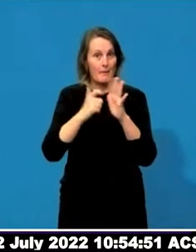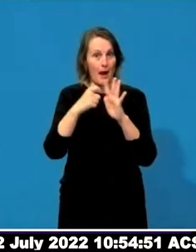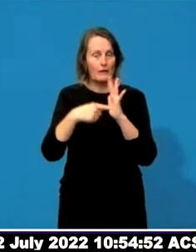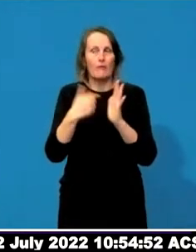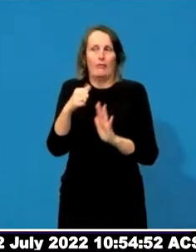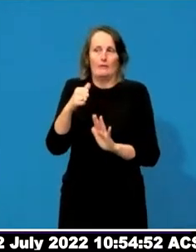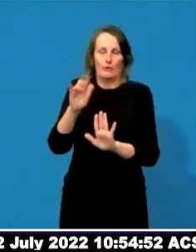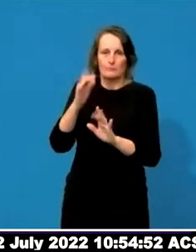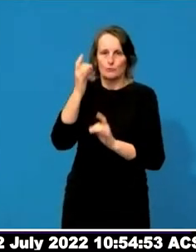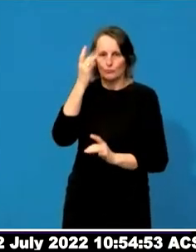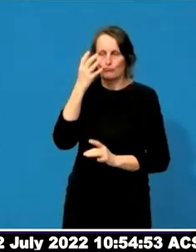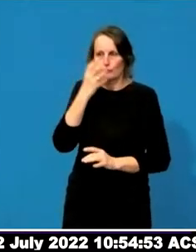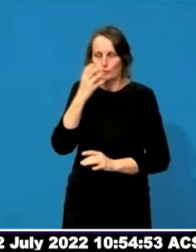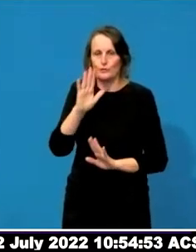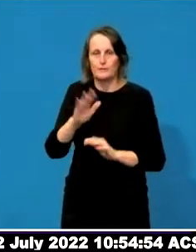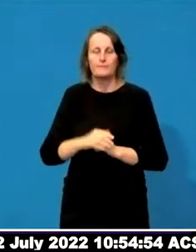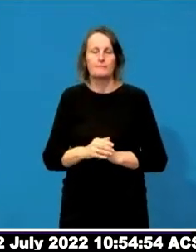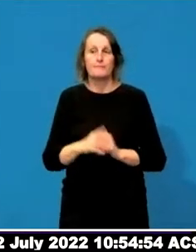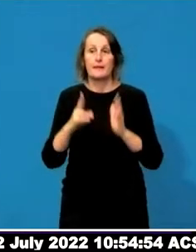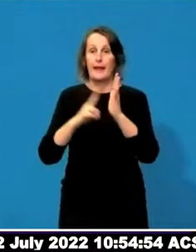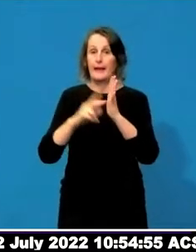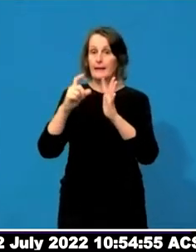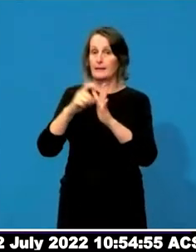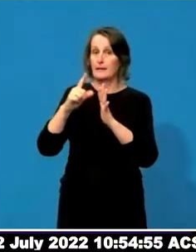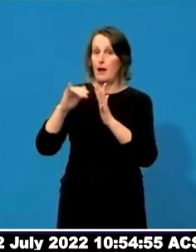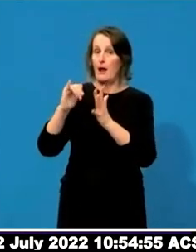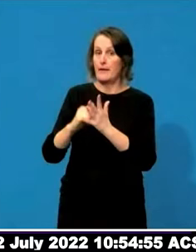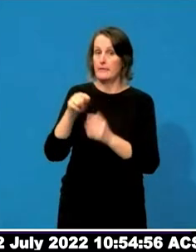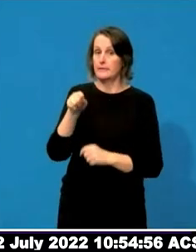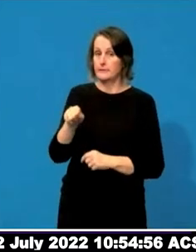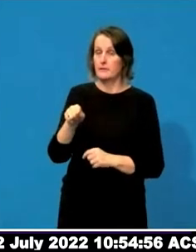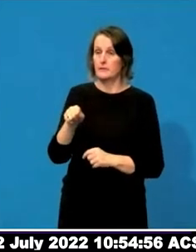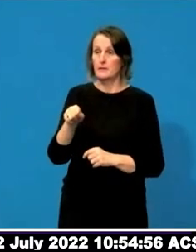Look, I mean, the NDIS is - is very much that insurance-based model